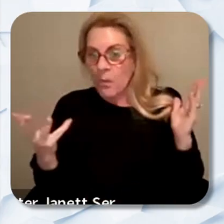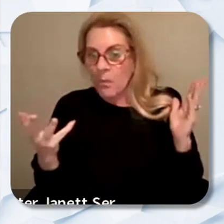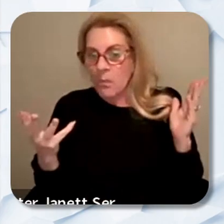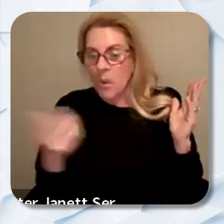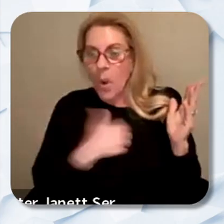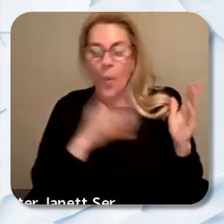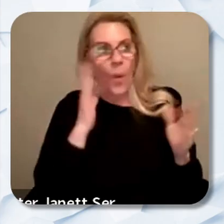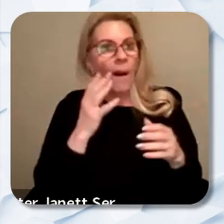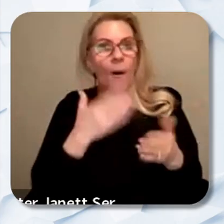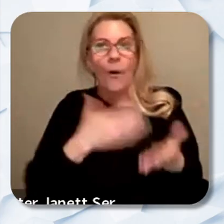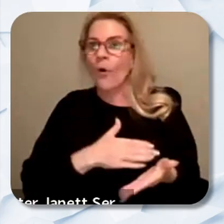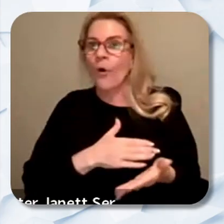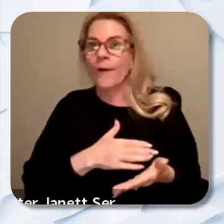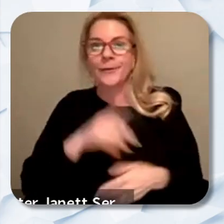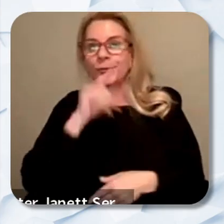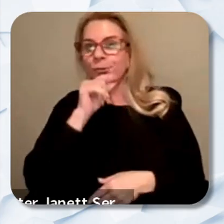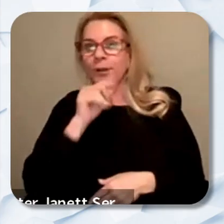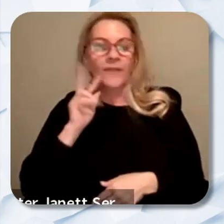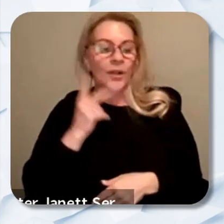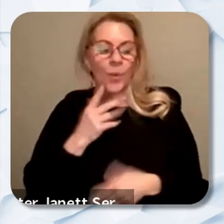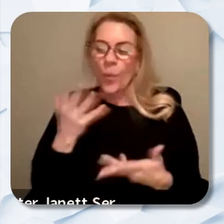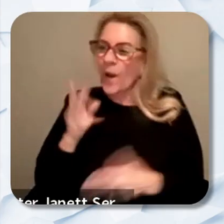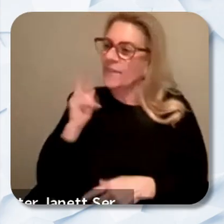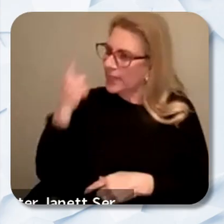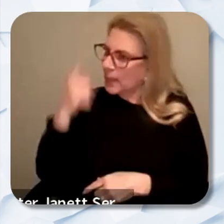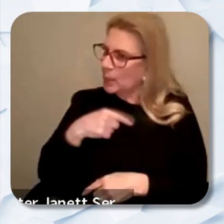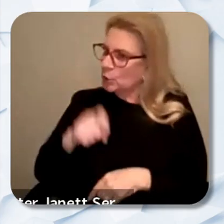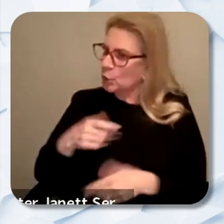to make chicken and vegetables for dinner. What vegetables do you think we should have today? What